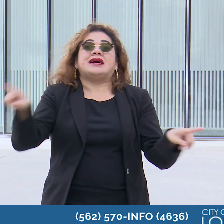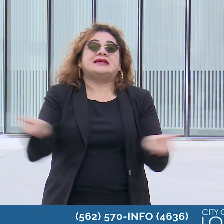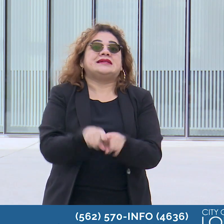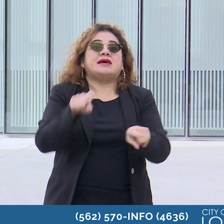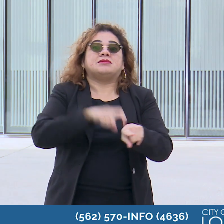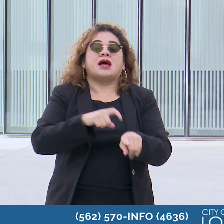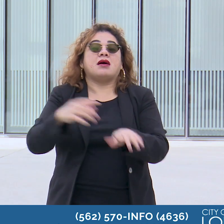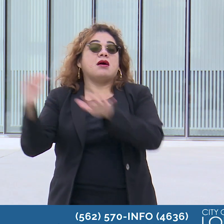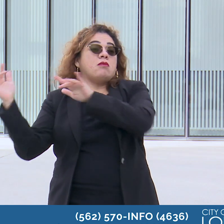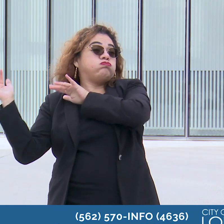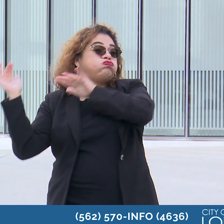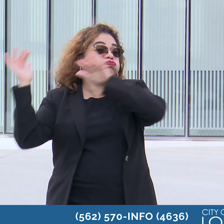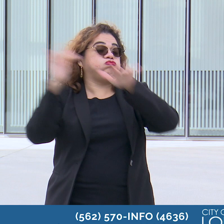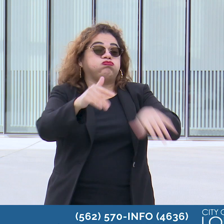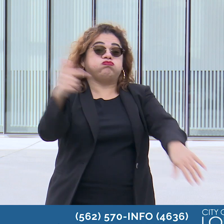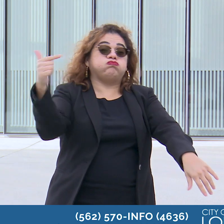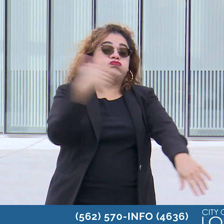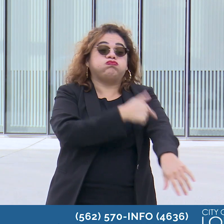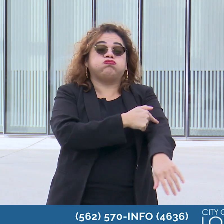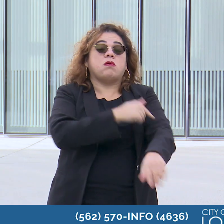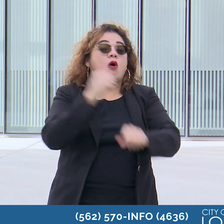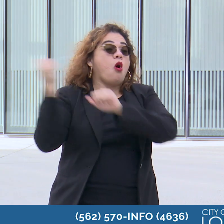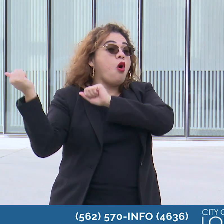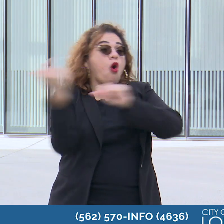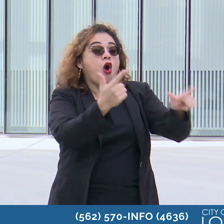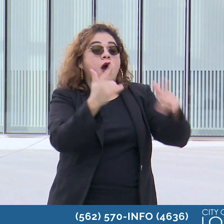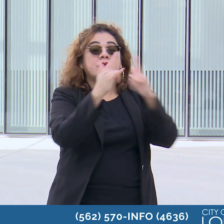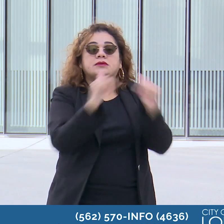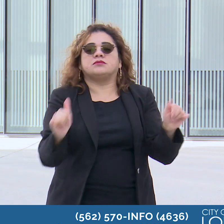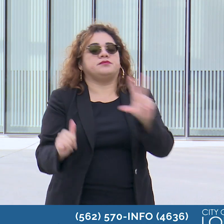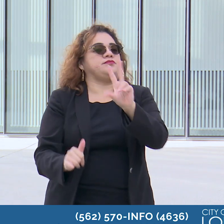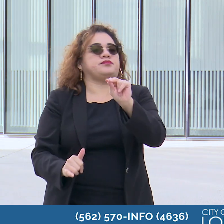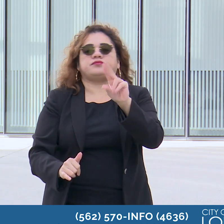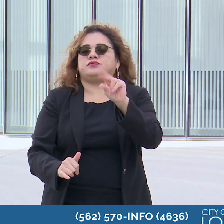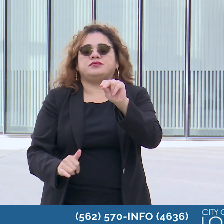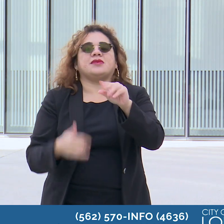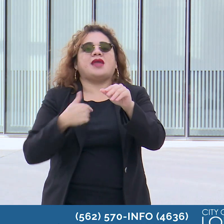And we will be in a vaccination process all throughout 2021.